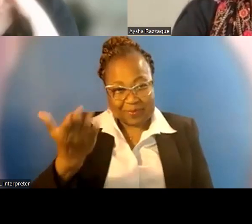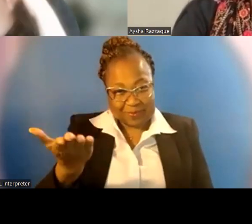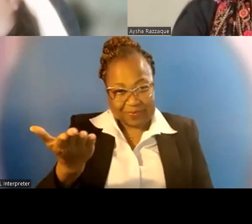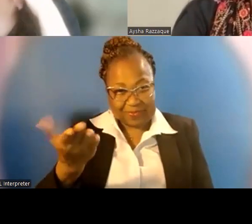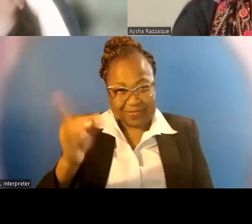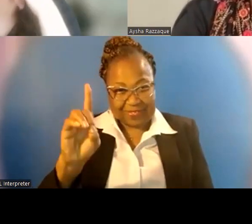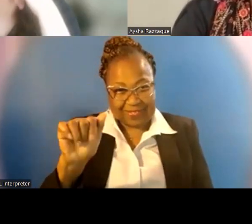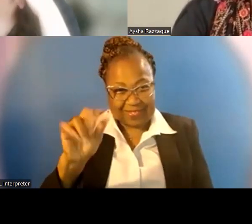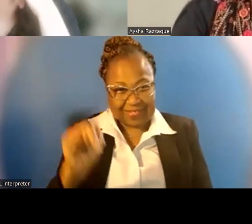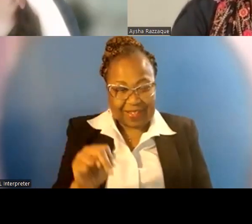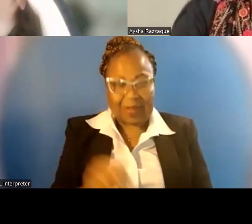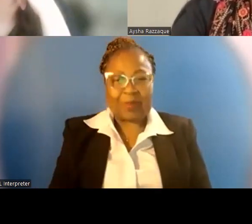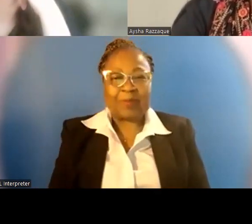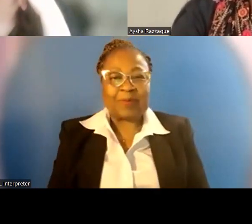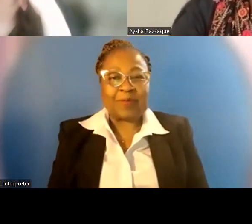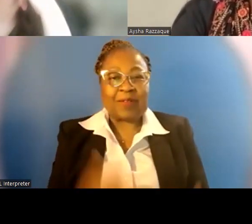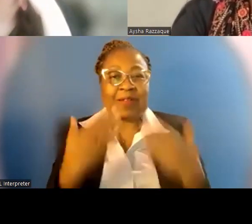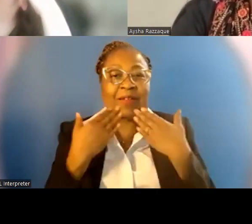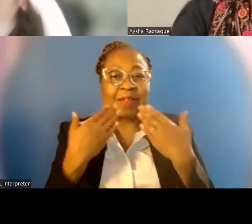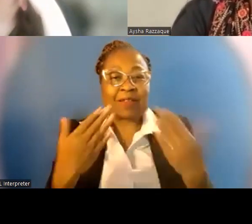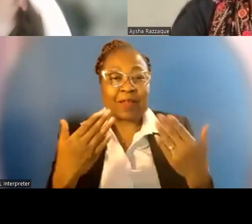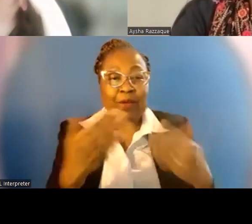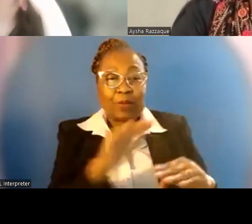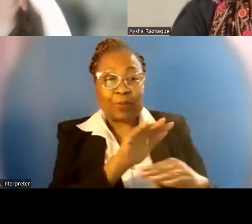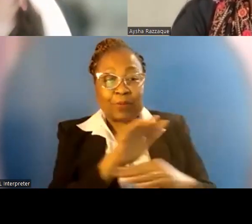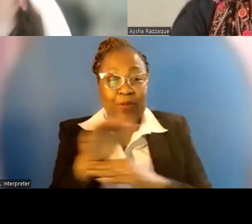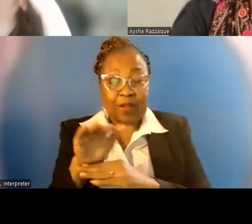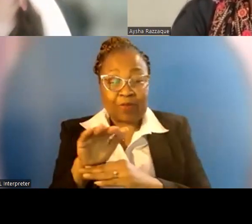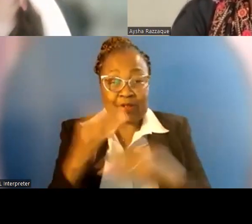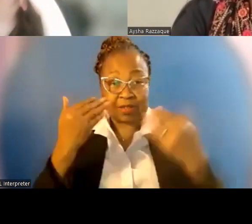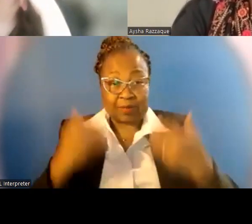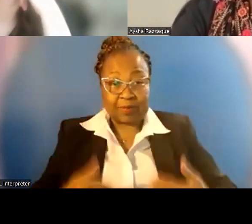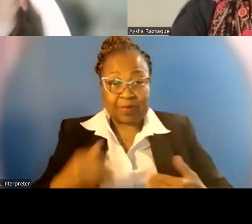Thanks Javin. Good afternoon everyone. I am Dan Darkow.